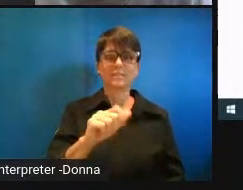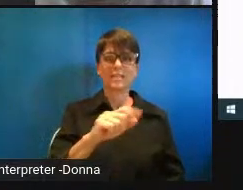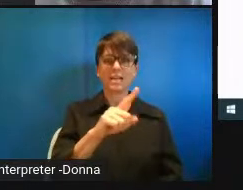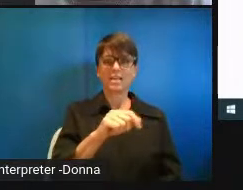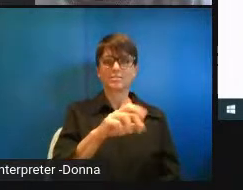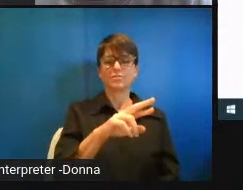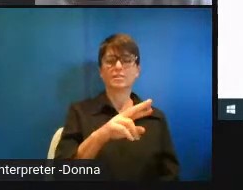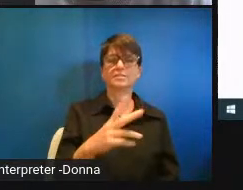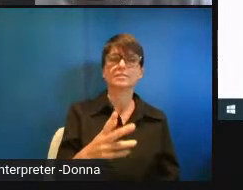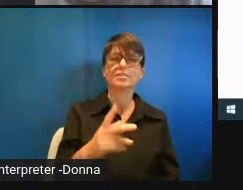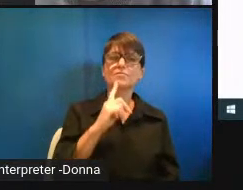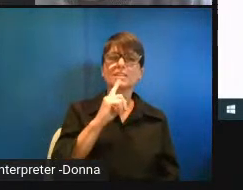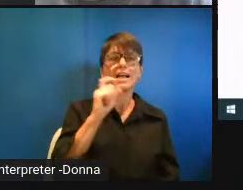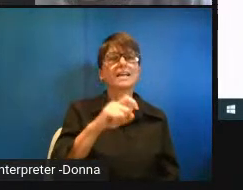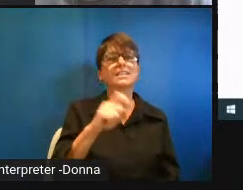Lazar Bulatovic: